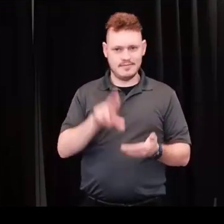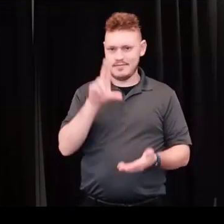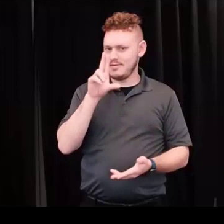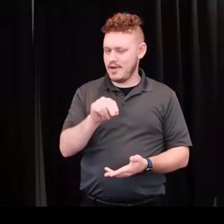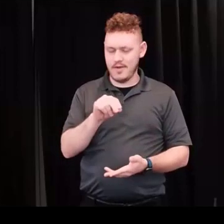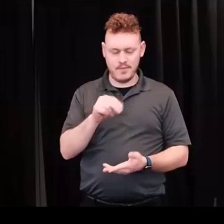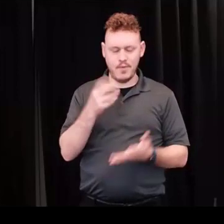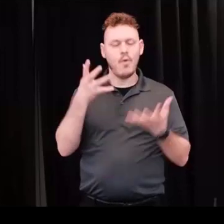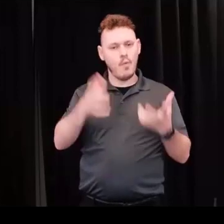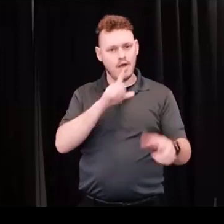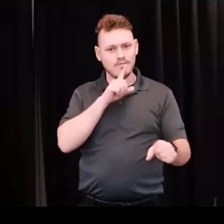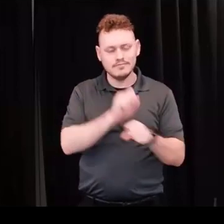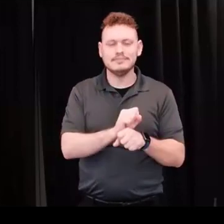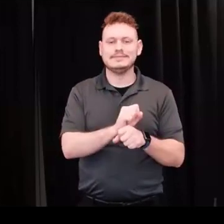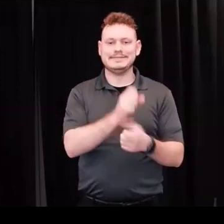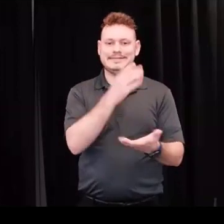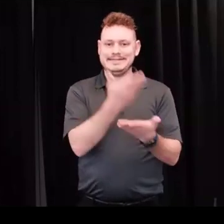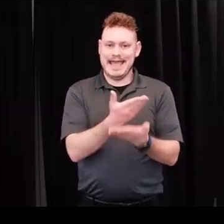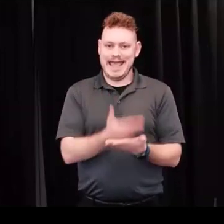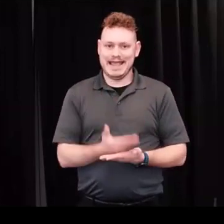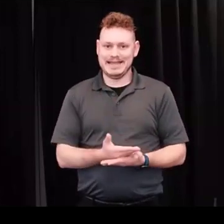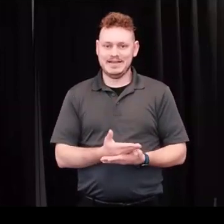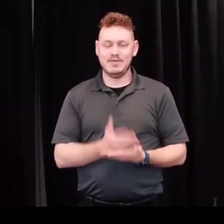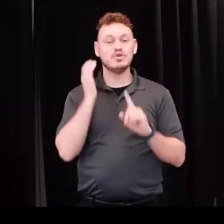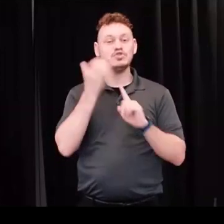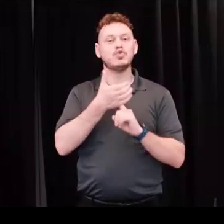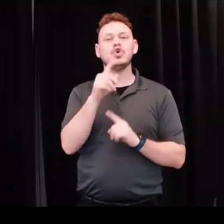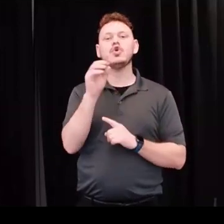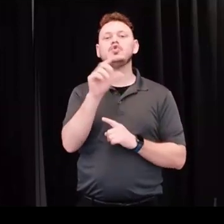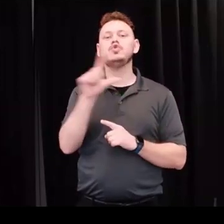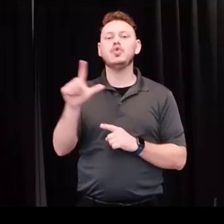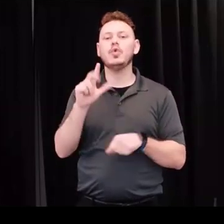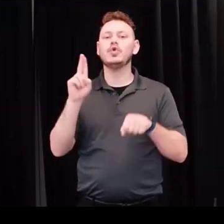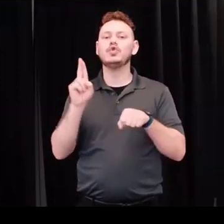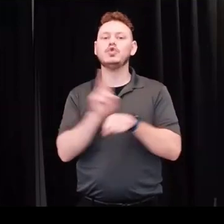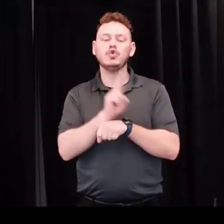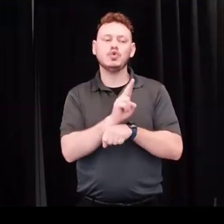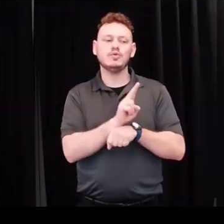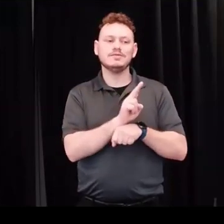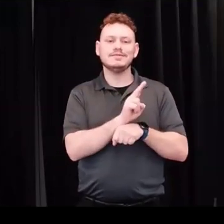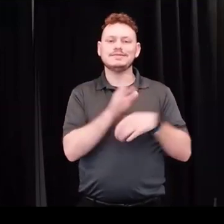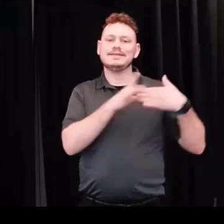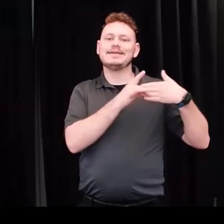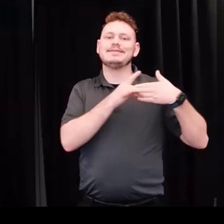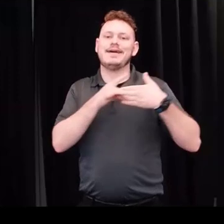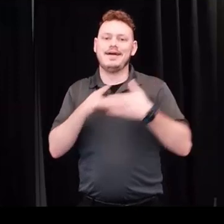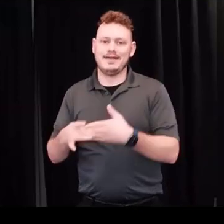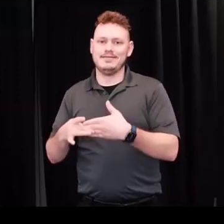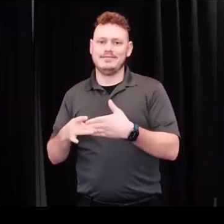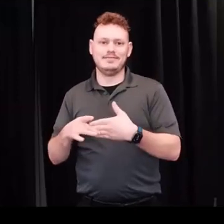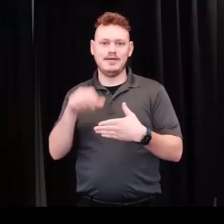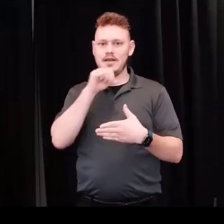want the real research. Personas are just a tool to guide you. They are not the end-all be-all,